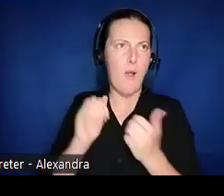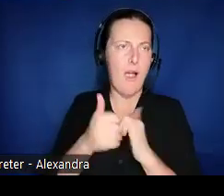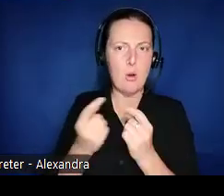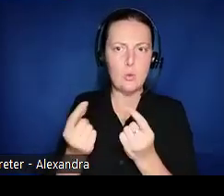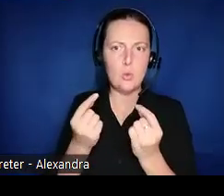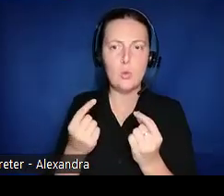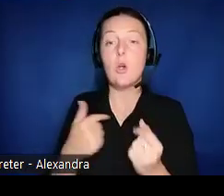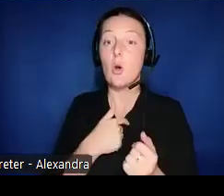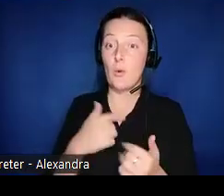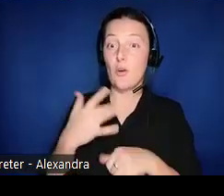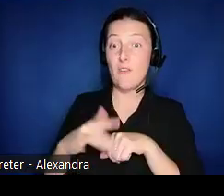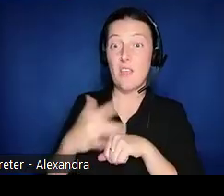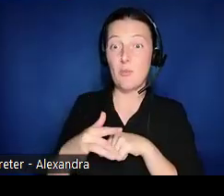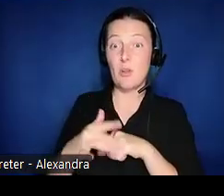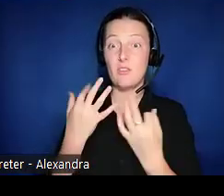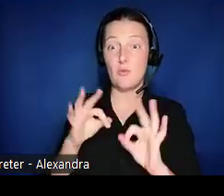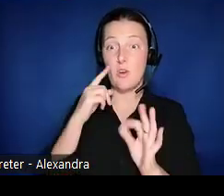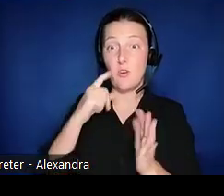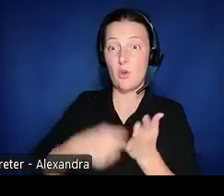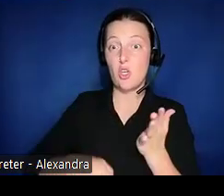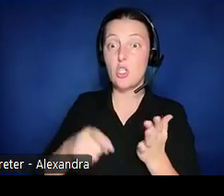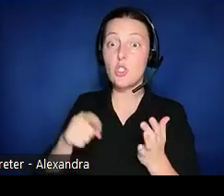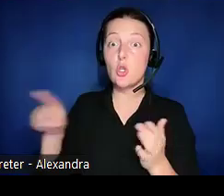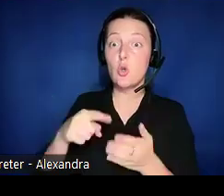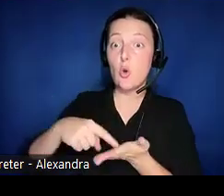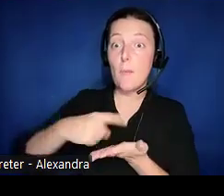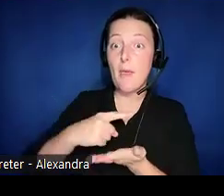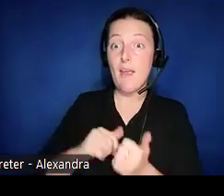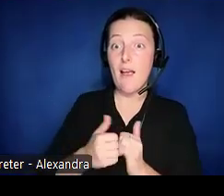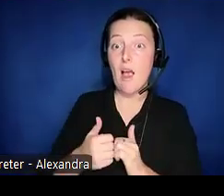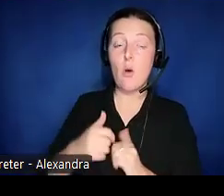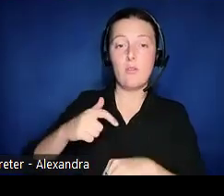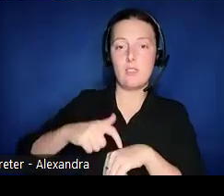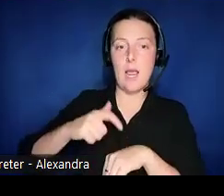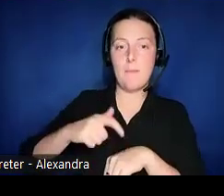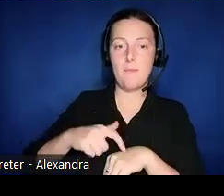The only thing that you pay in is time because there's a queue. Um it's a popular service and so